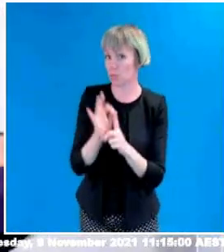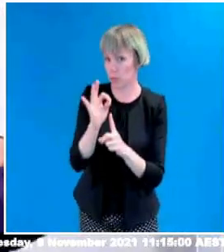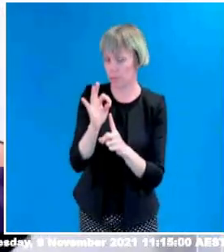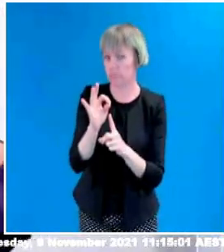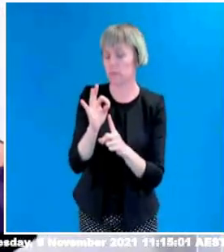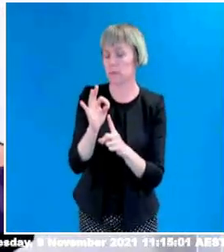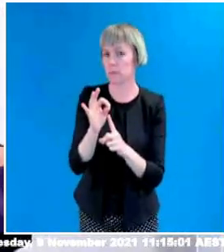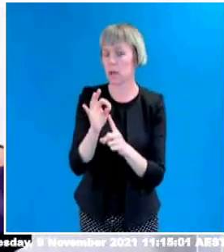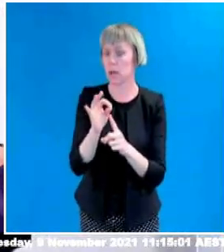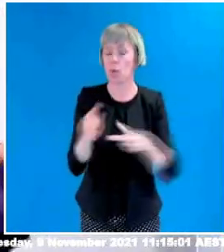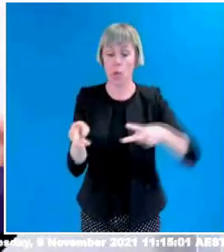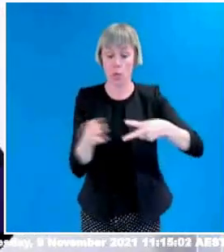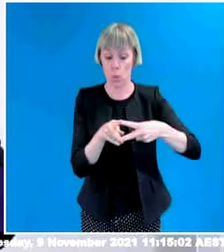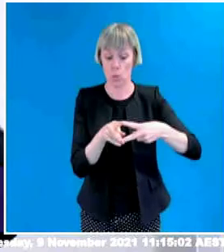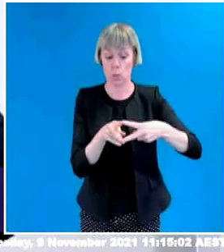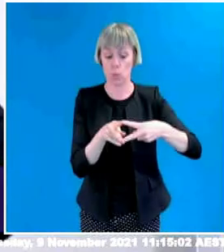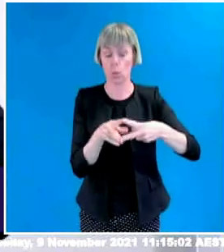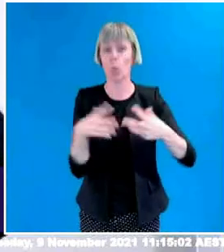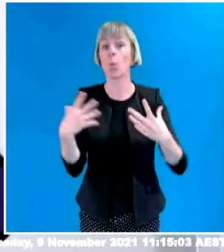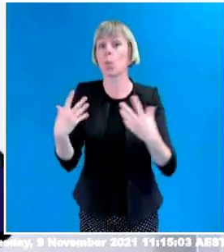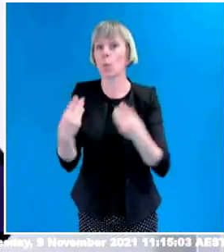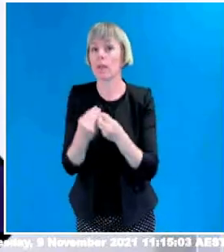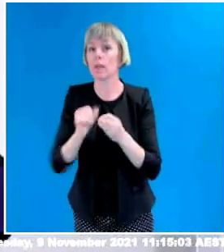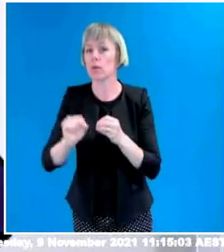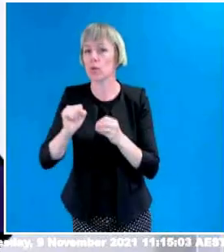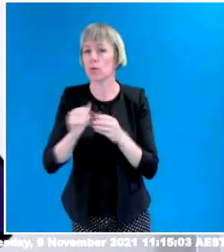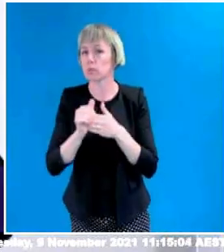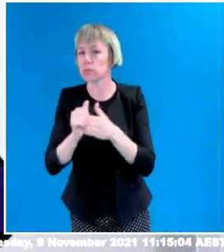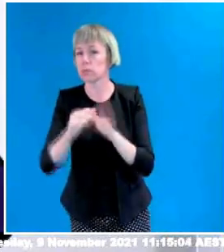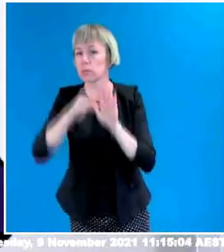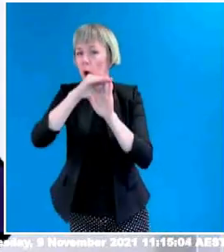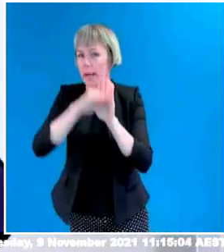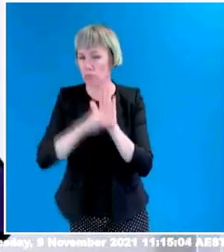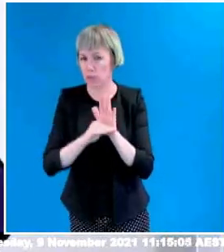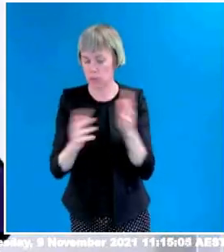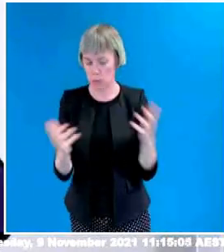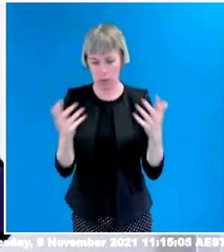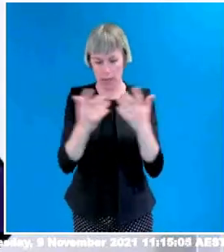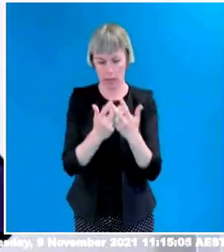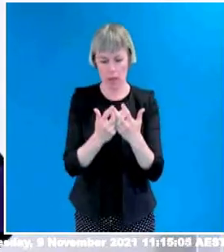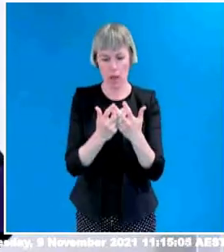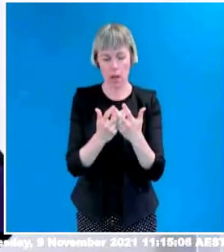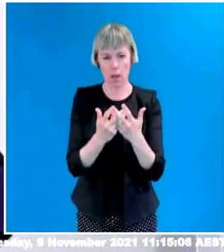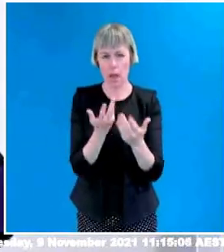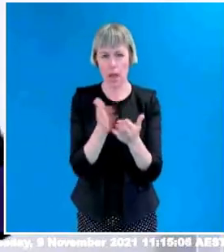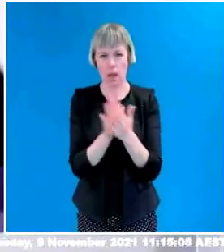in practice? Because that could apply to disability, couldn't it, that area? Yes.